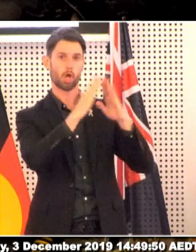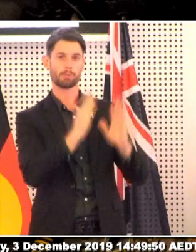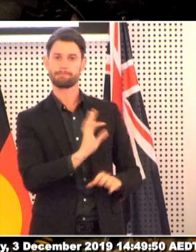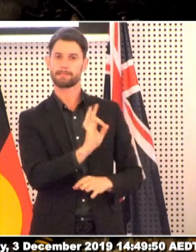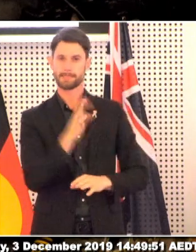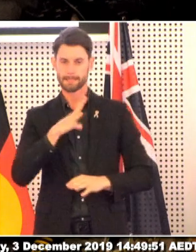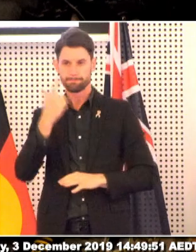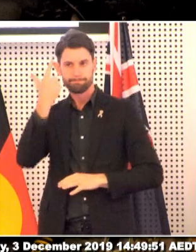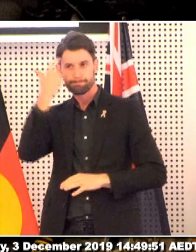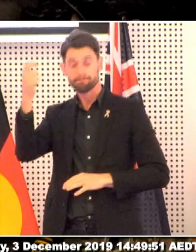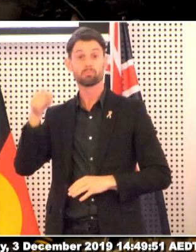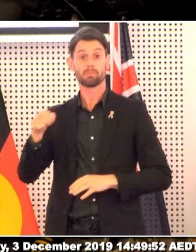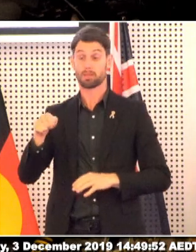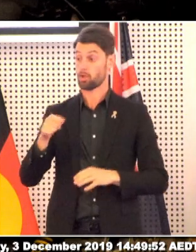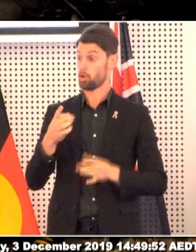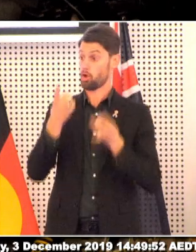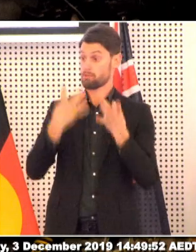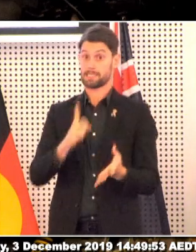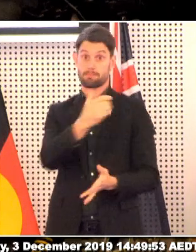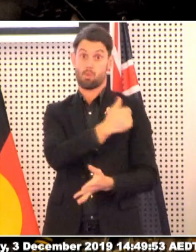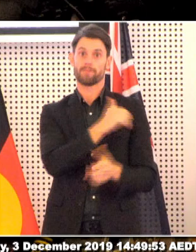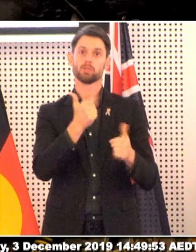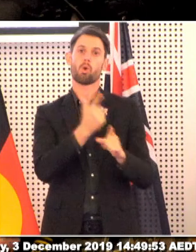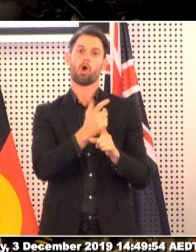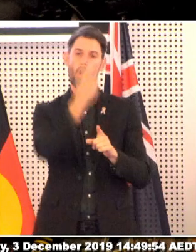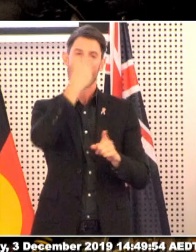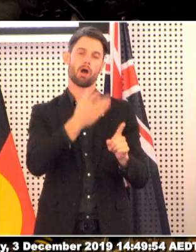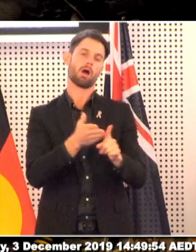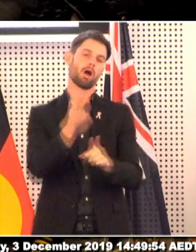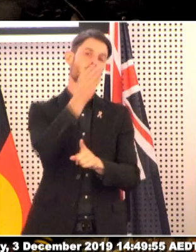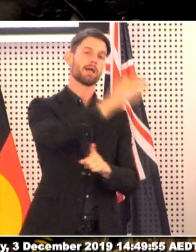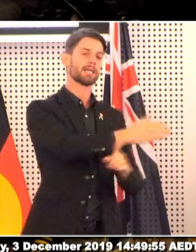deinstitutionalisation from the large institution into a group home model.